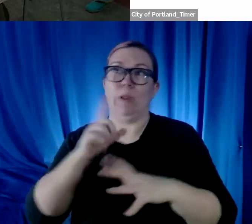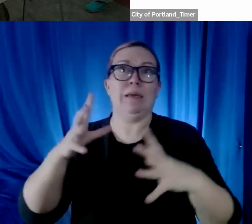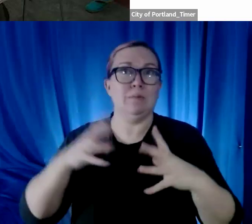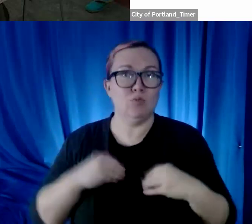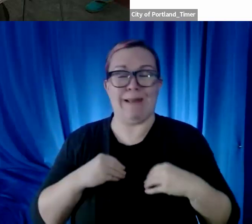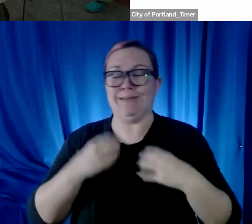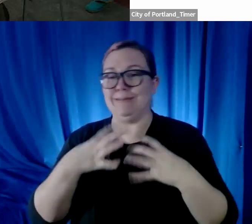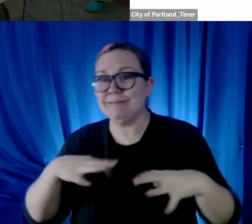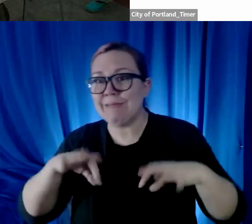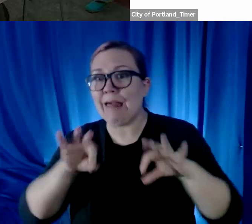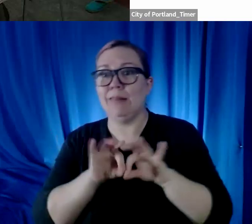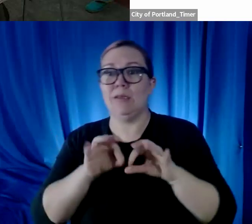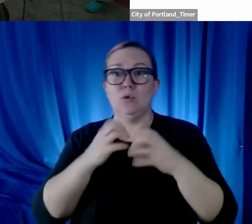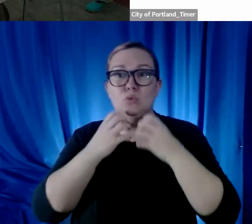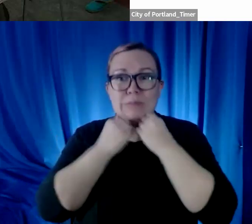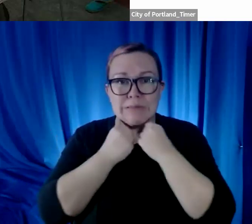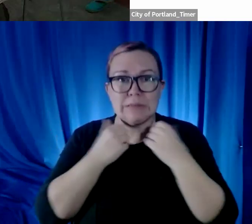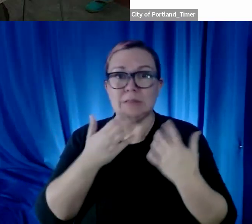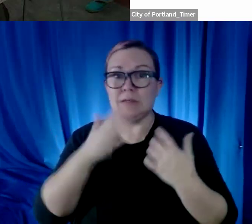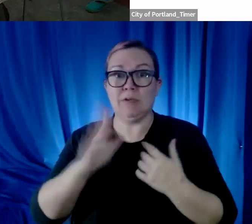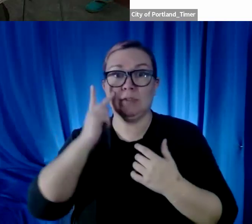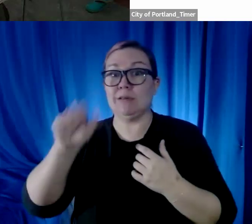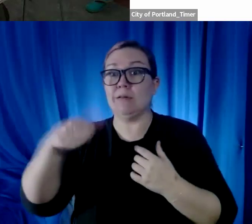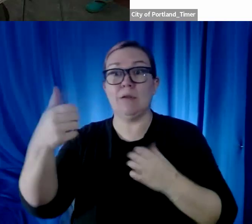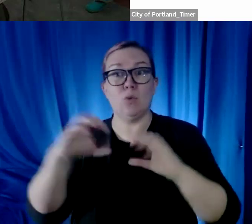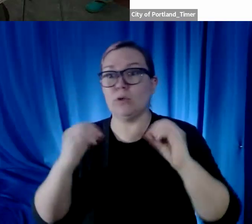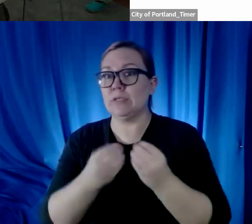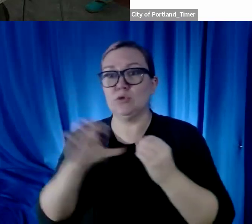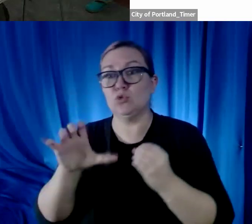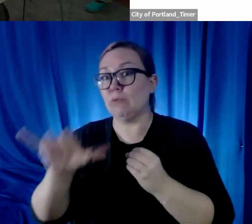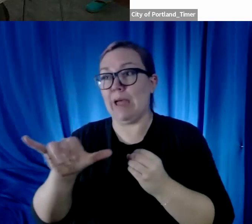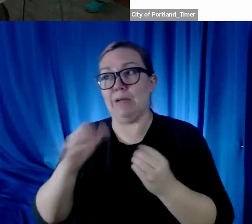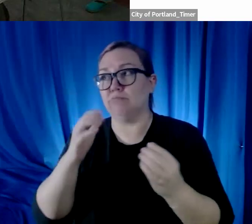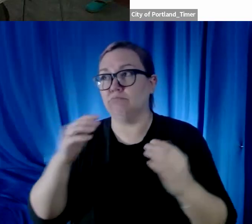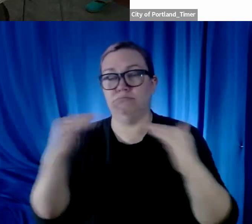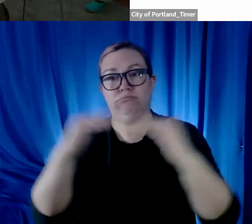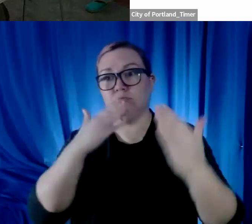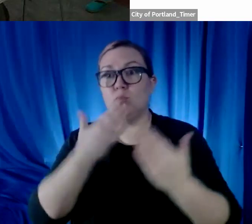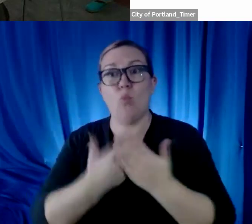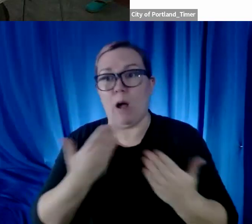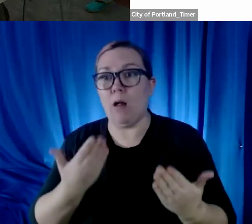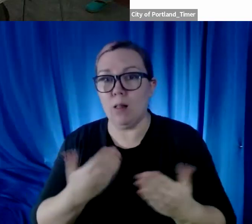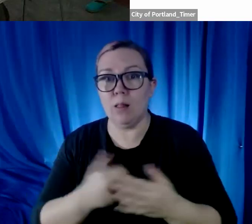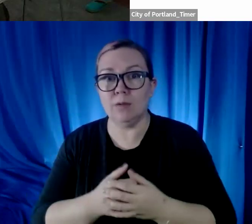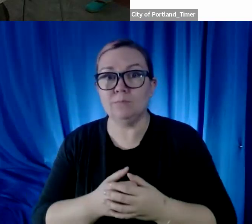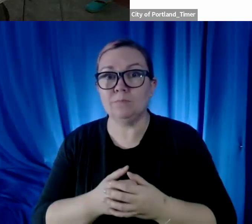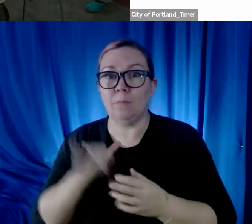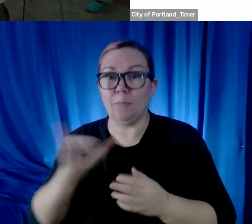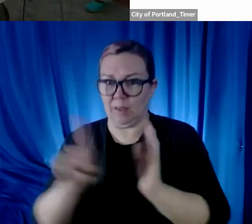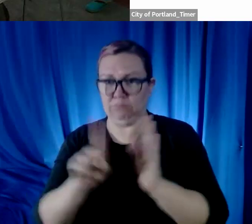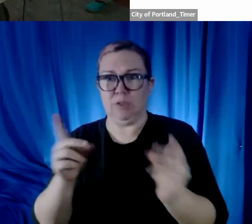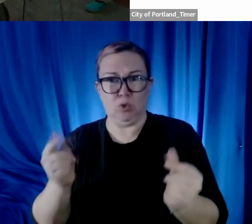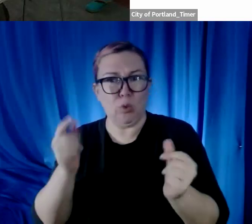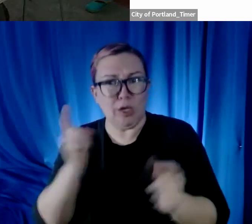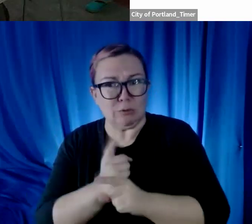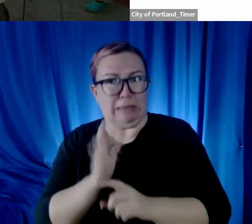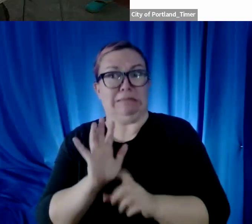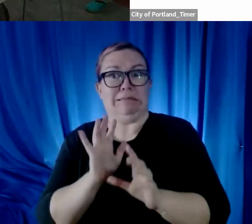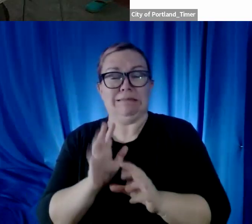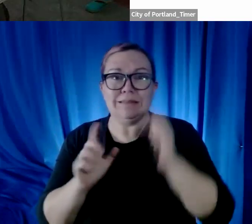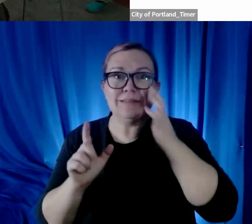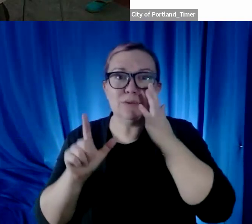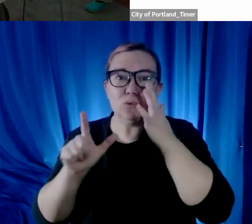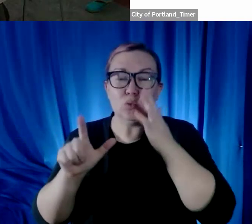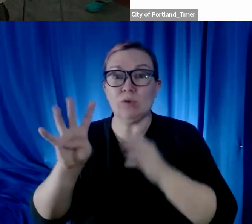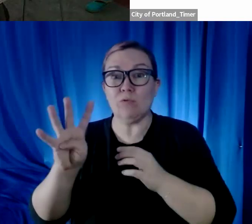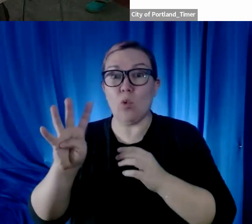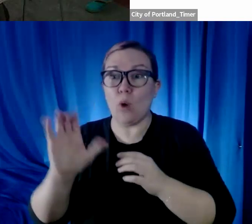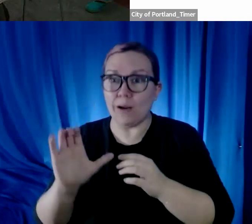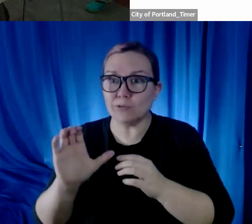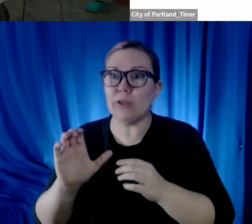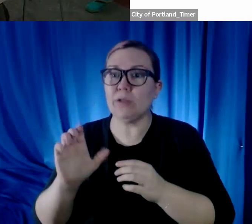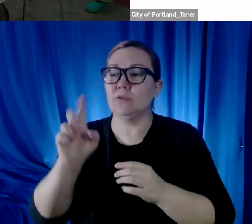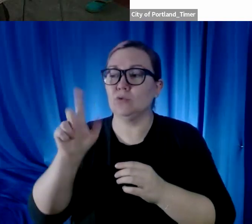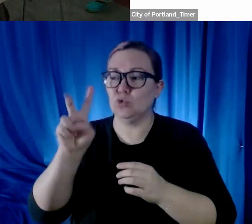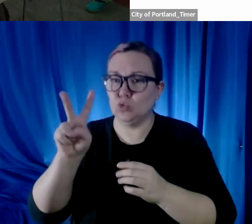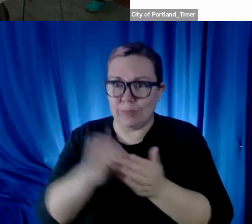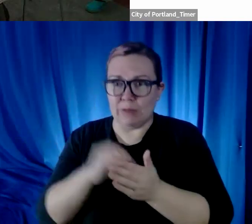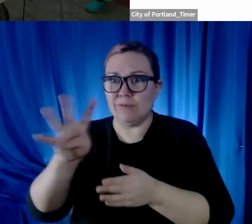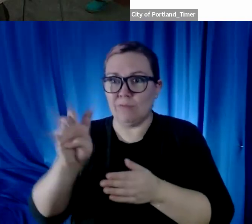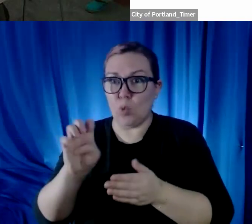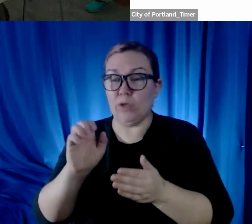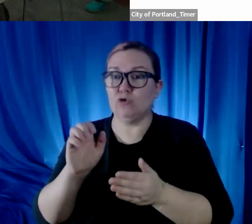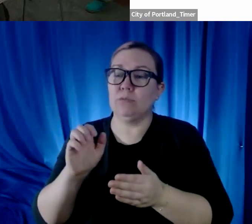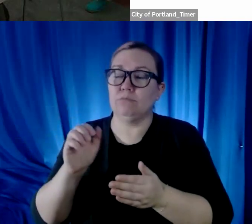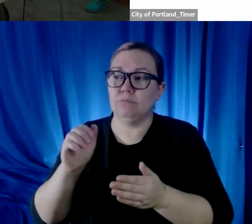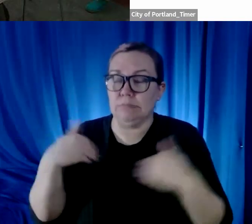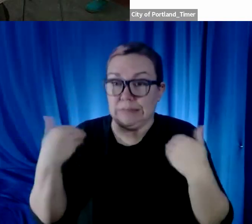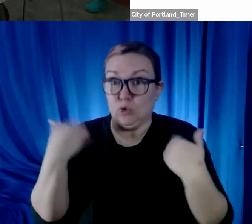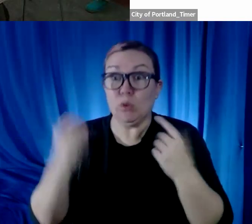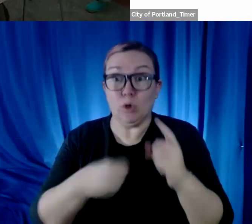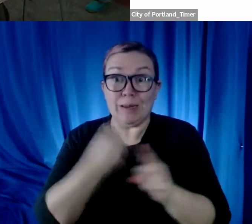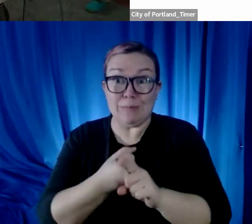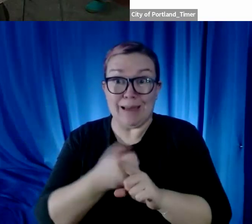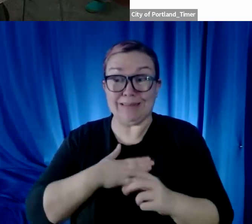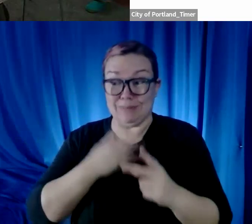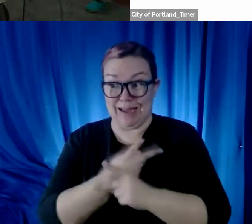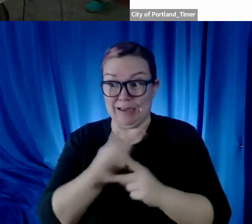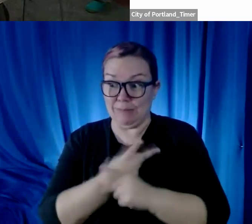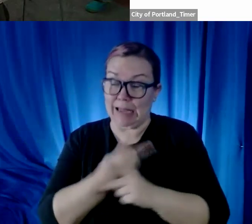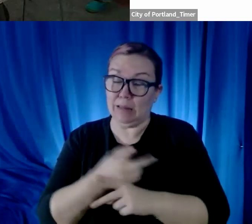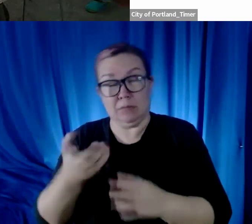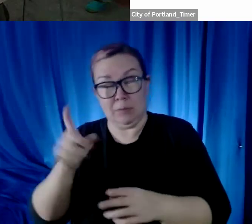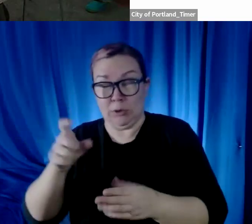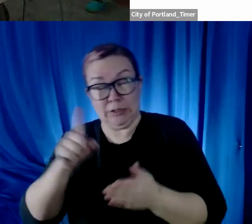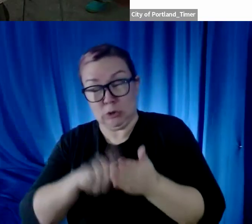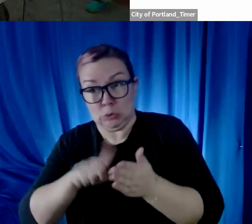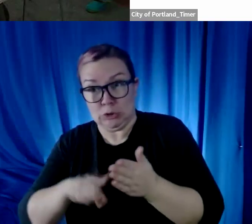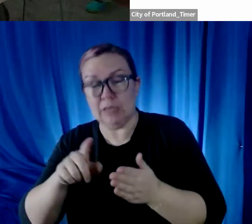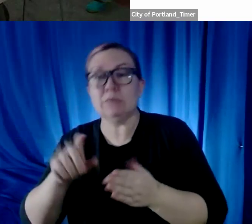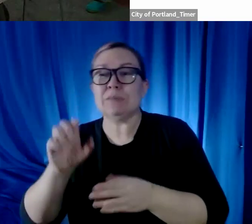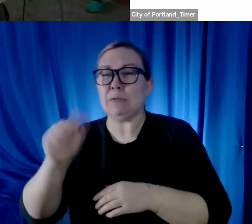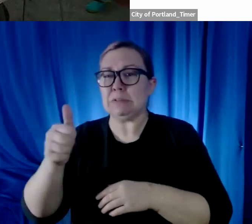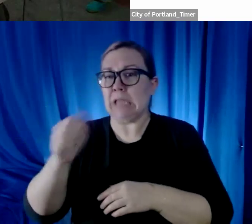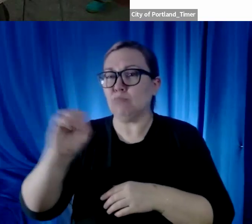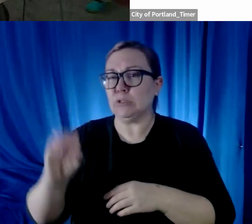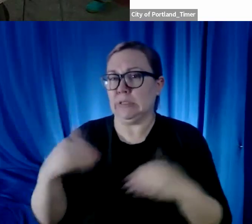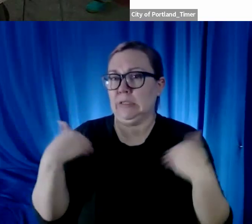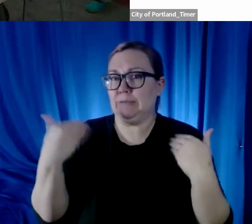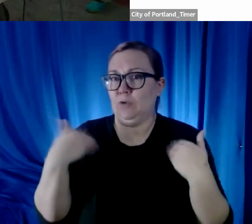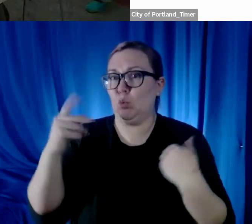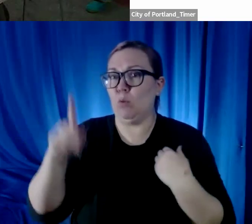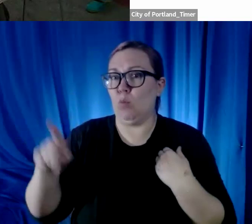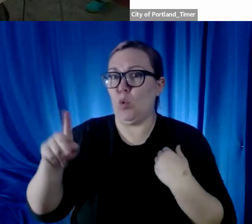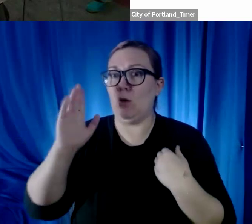I've never seen another organization do it as well. That's quick, isn't it? So 2,400 youth ages 9 to 11 are impacted by such a cut, which by my math, which bears some fact checking, would be about 10% of youth in Portland in that age bracket.